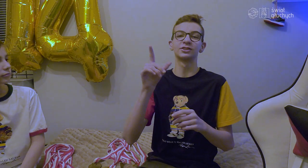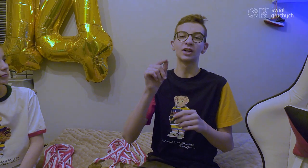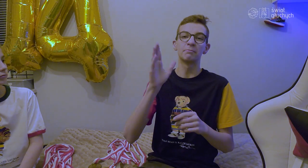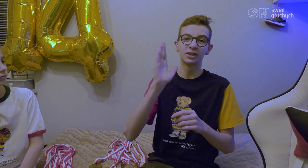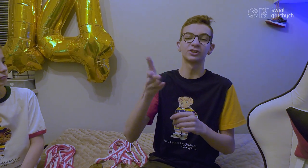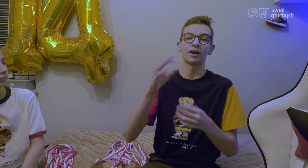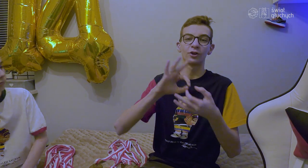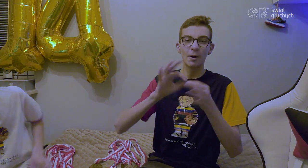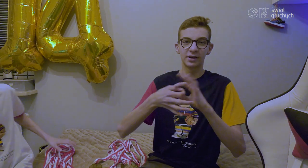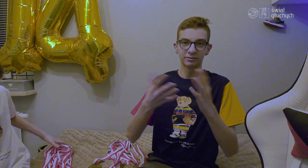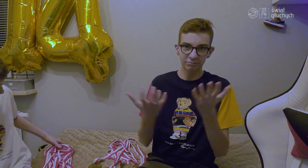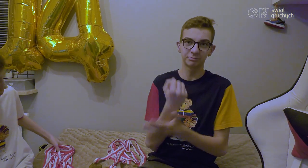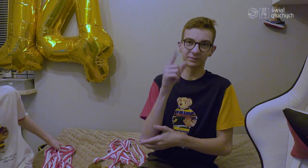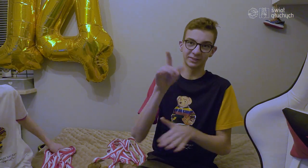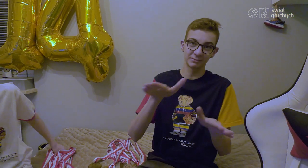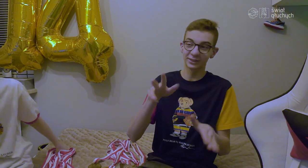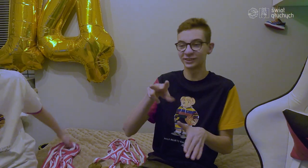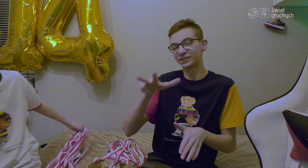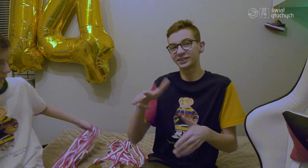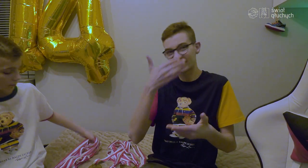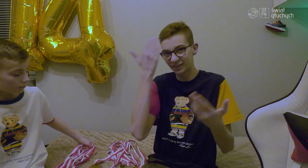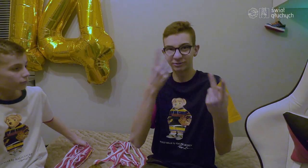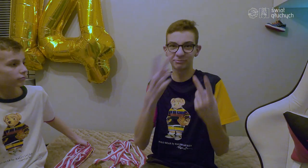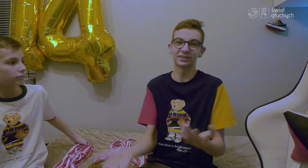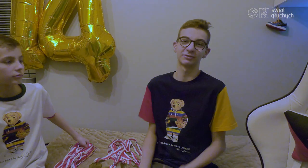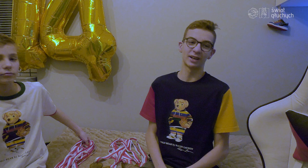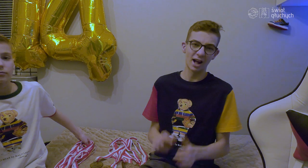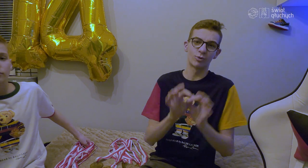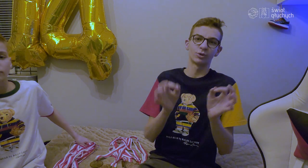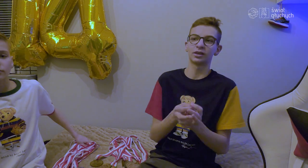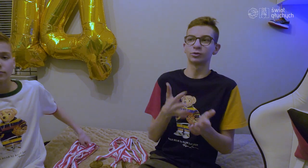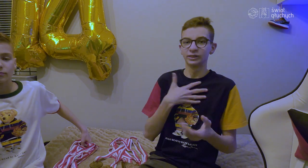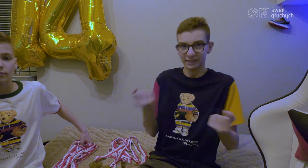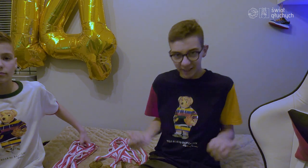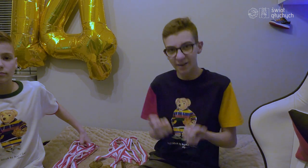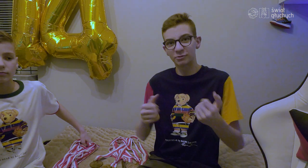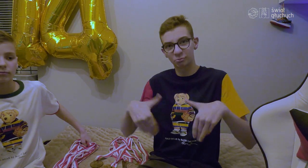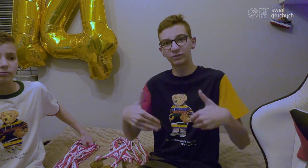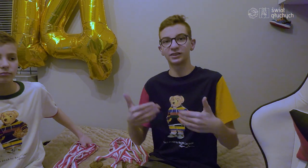We hope for first, maybe second or third place. I don't know, we'll see. In general, we try our best to train